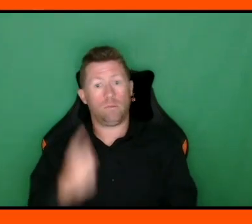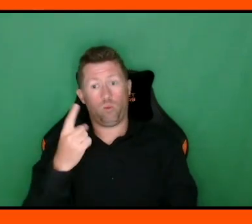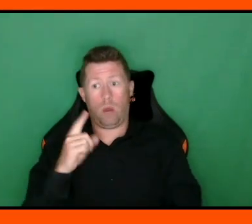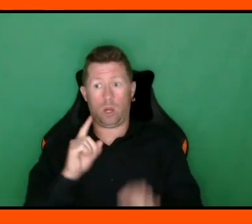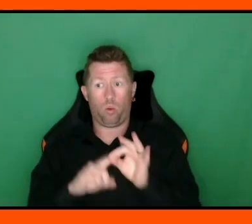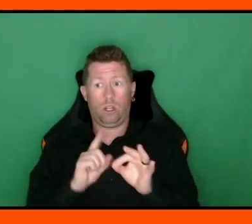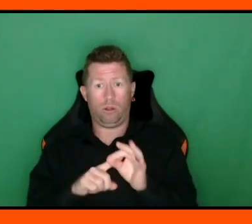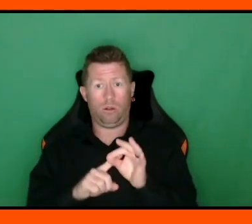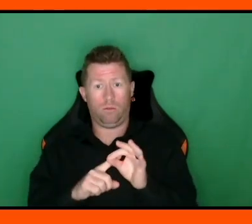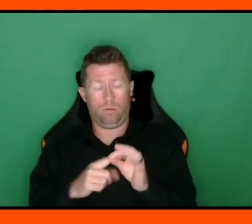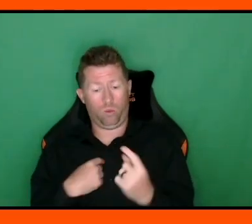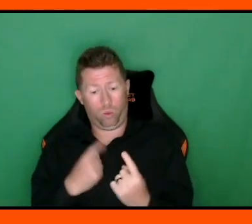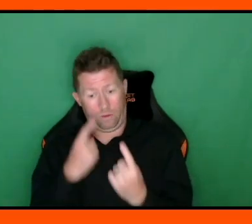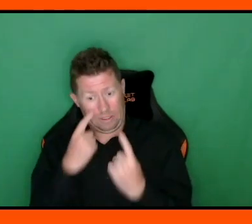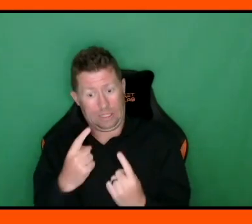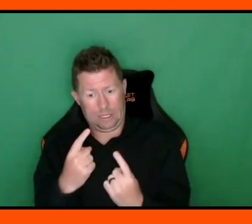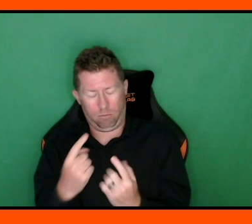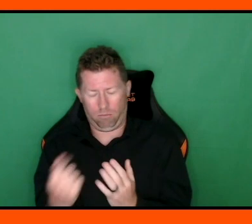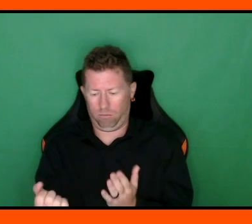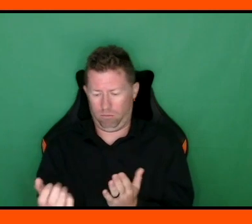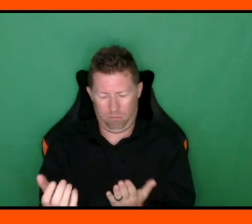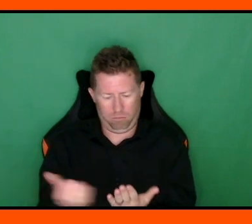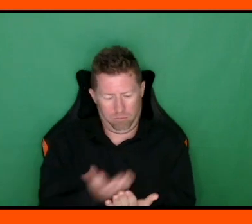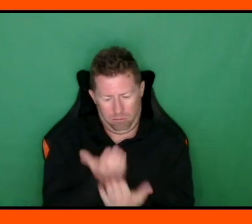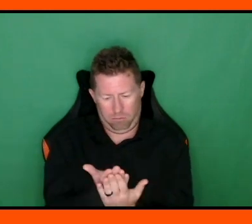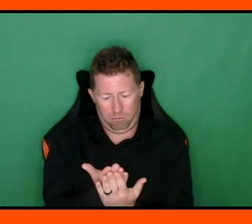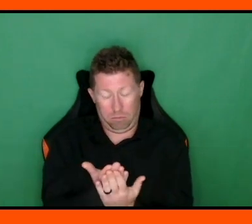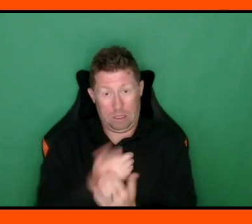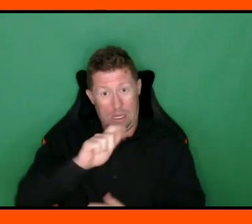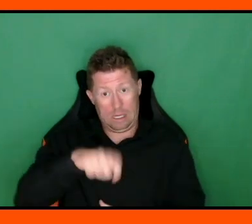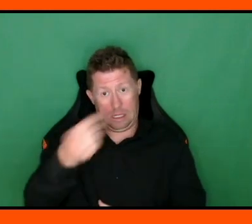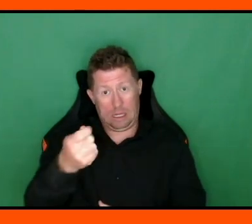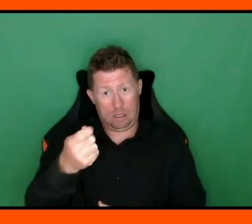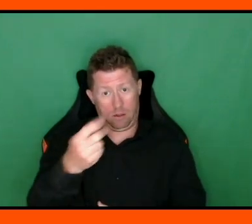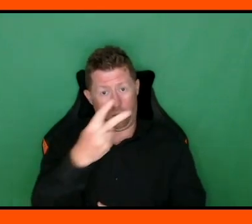is could the next Census include a question